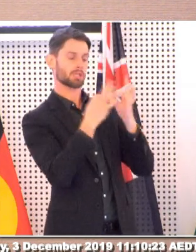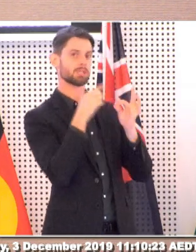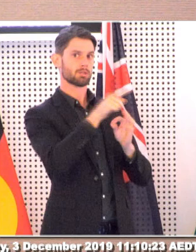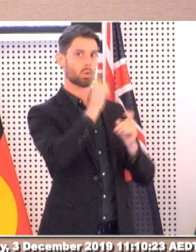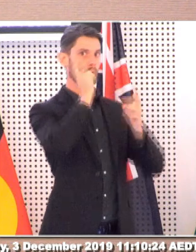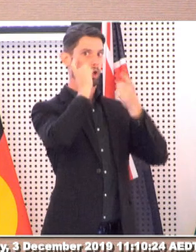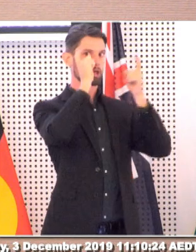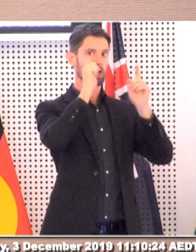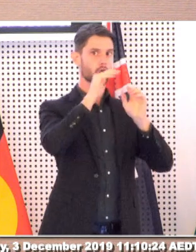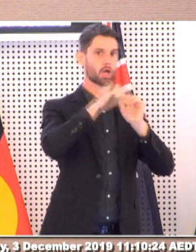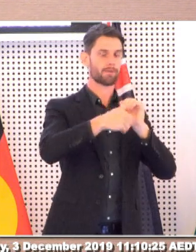reputational risk.